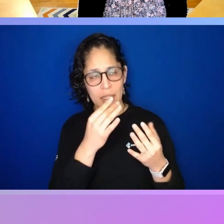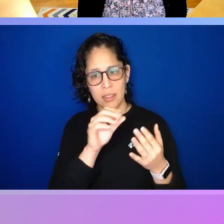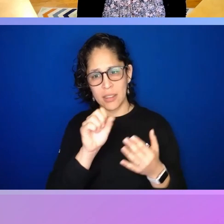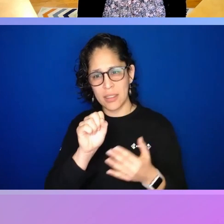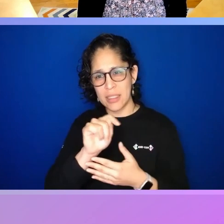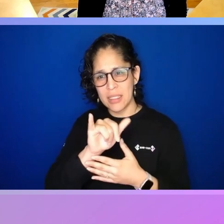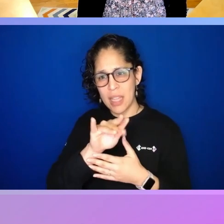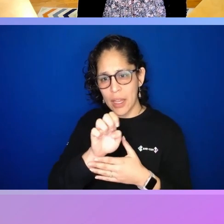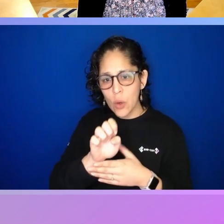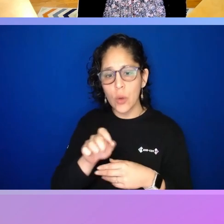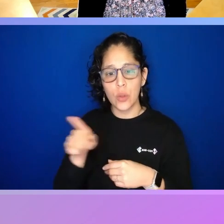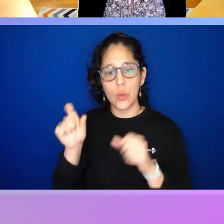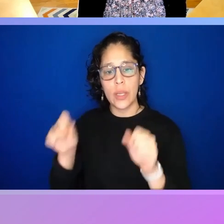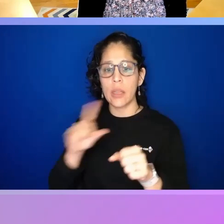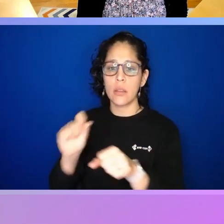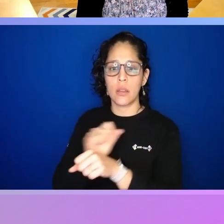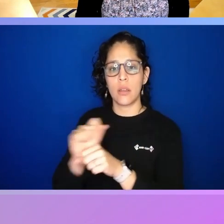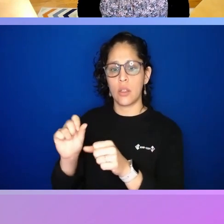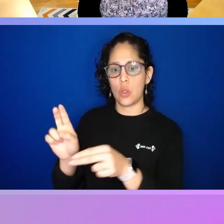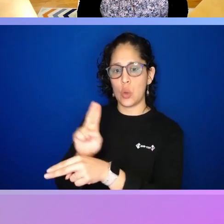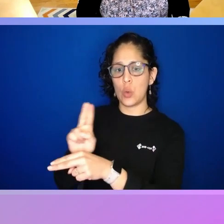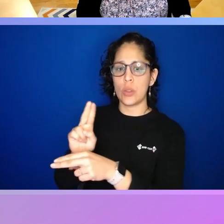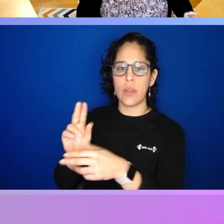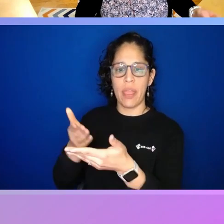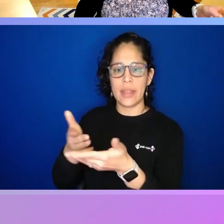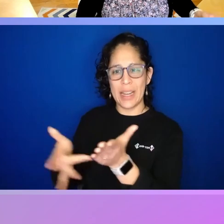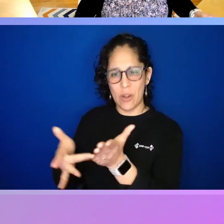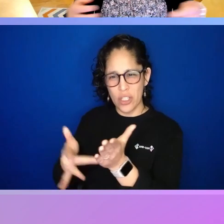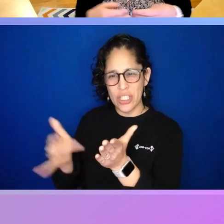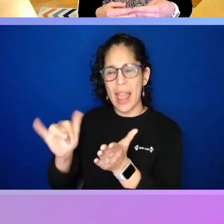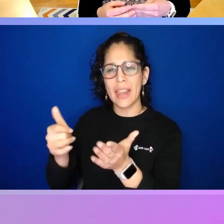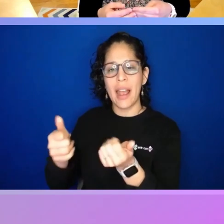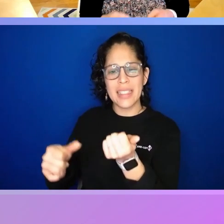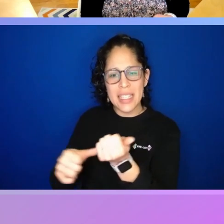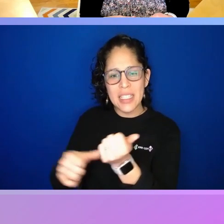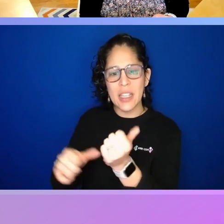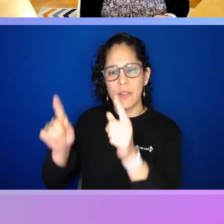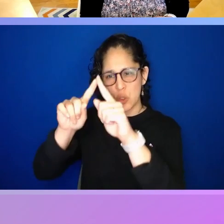different places to put it. This is a visual representation and doesn't